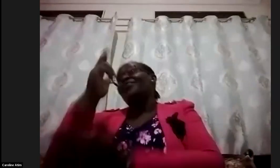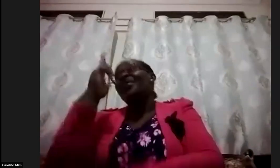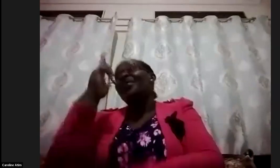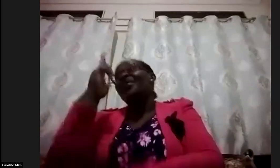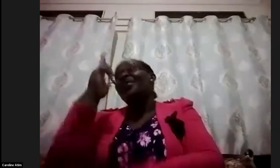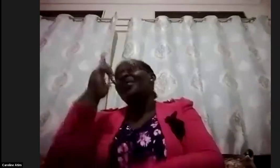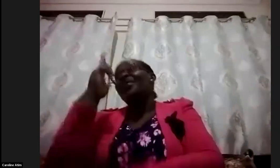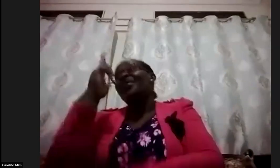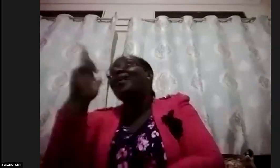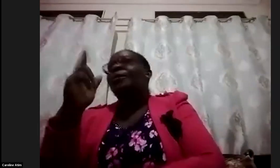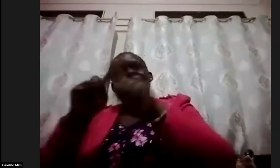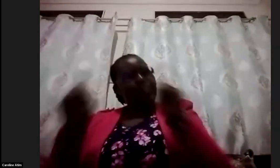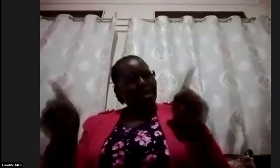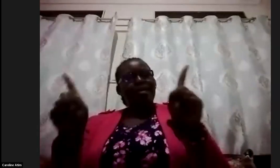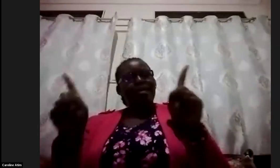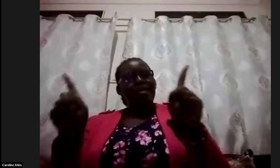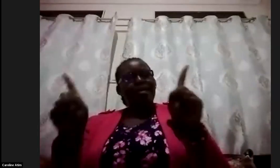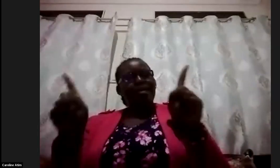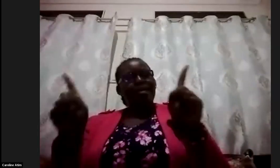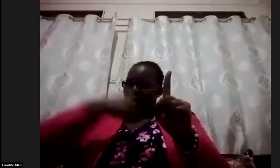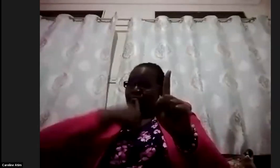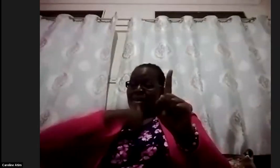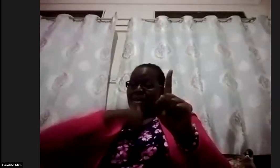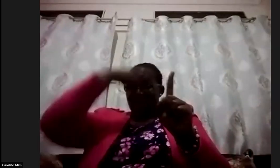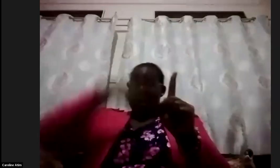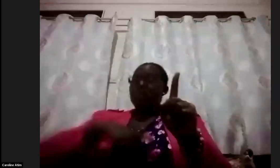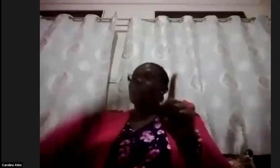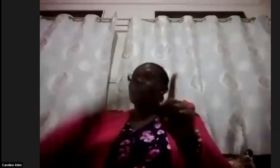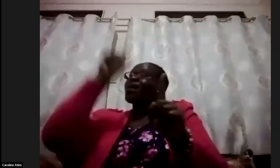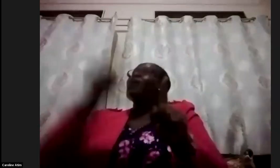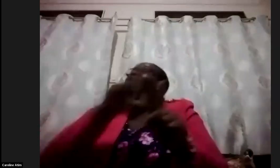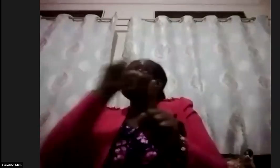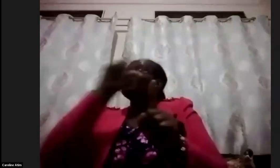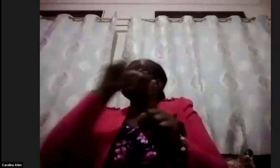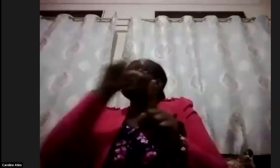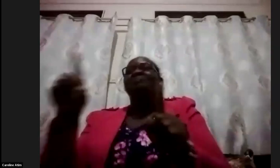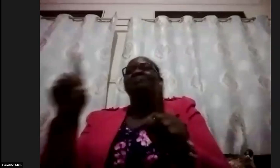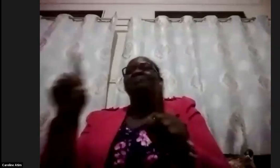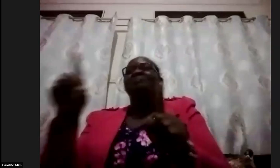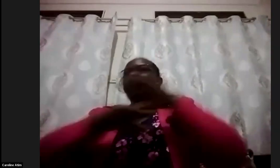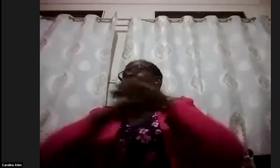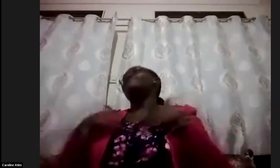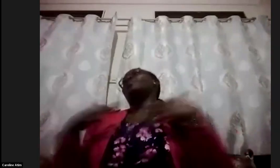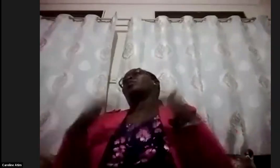started fearing due to the gun threat. But for me personally, I